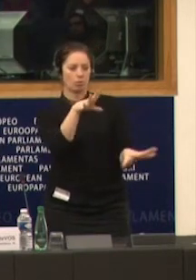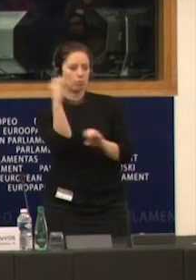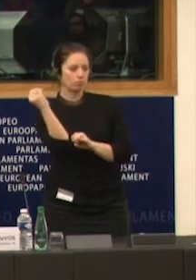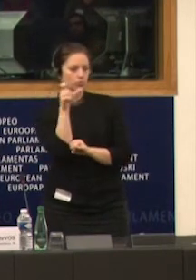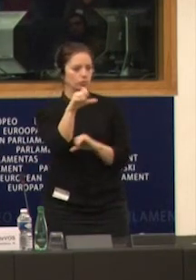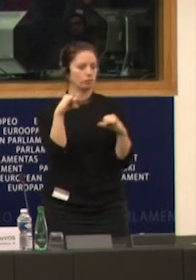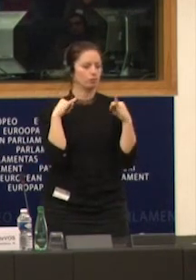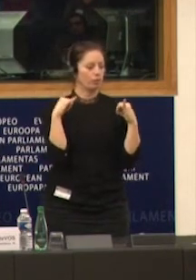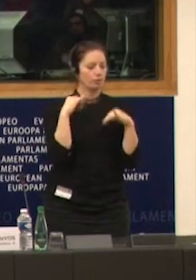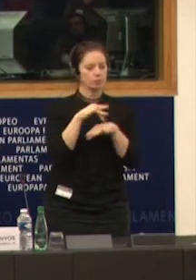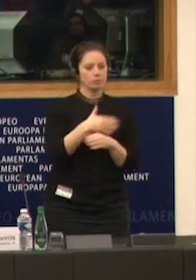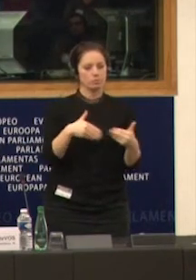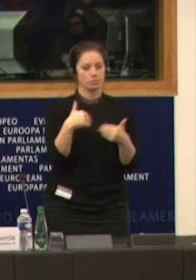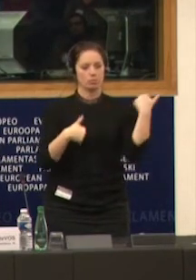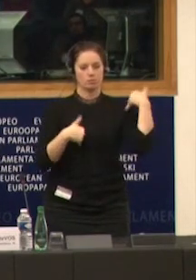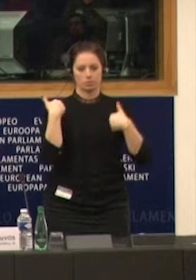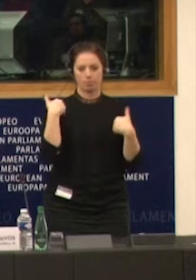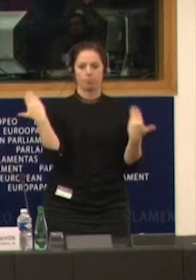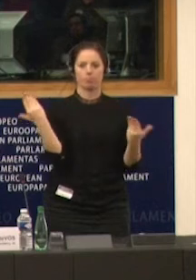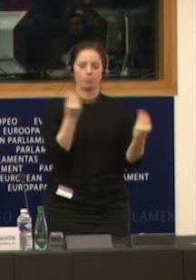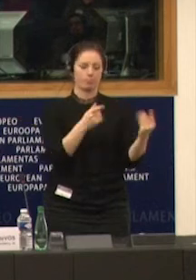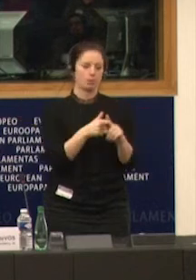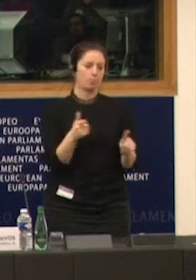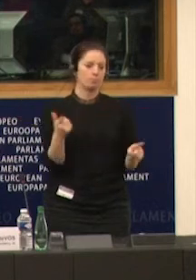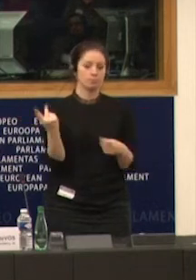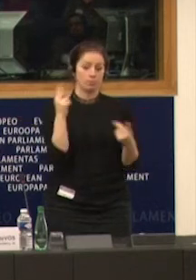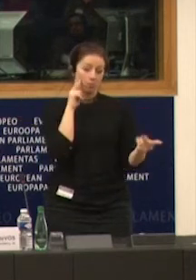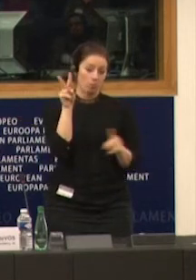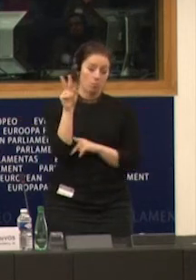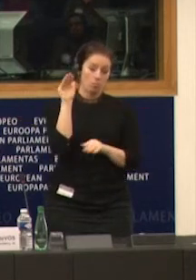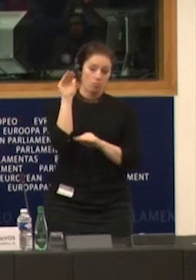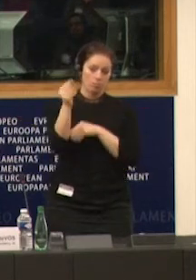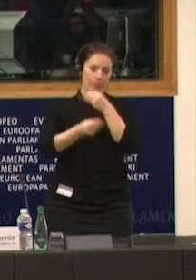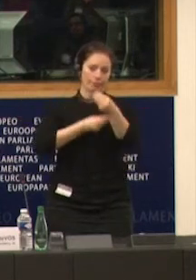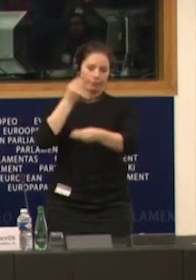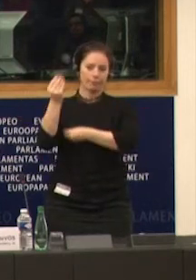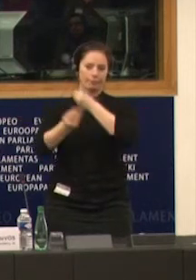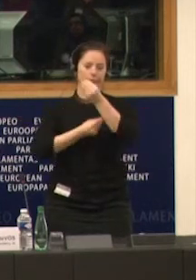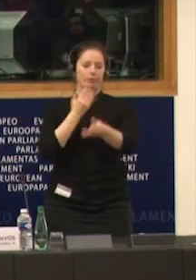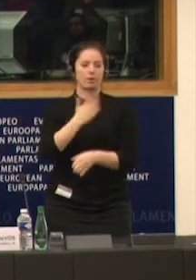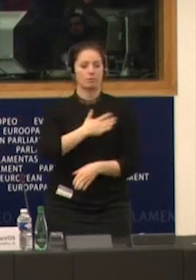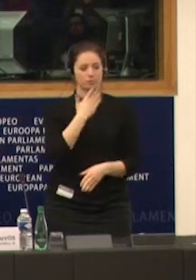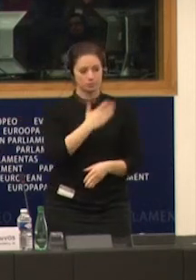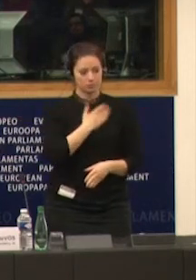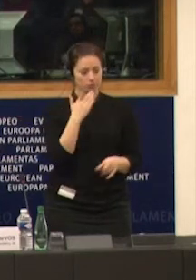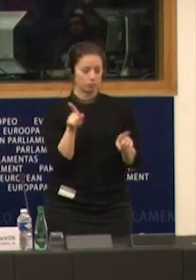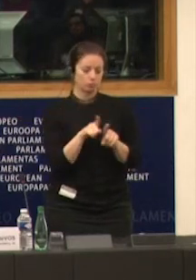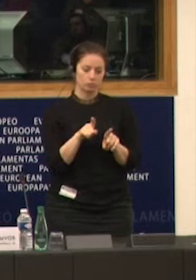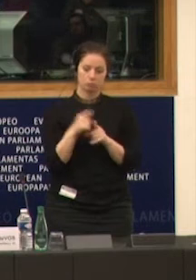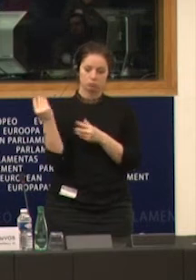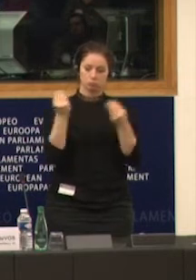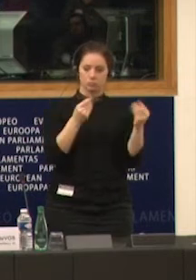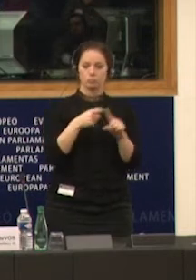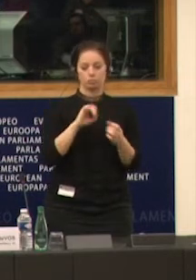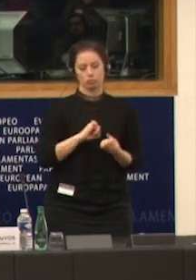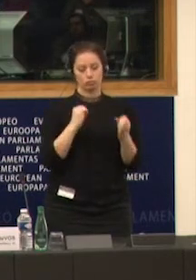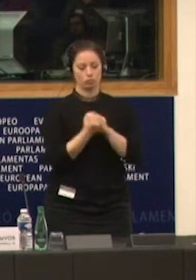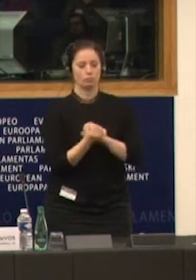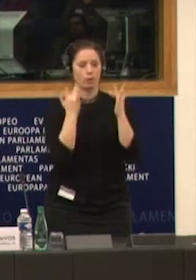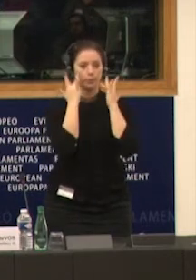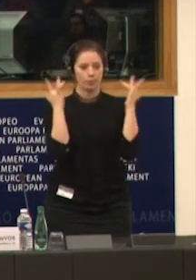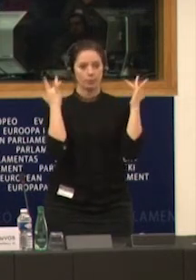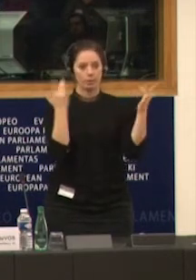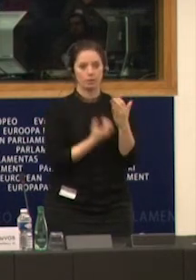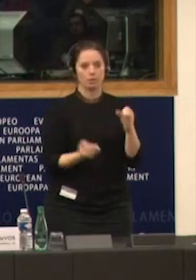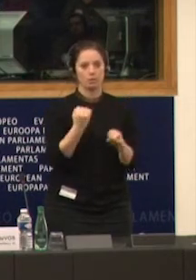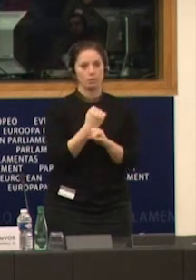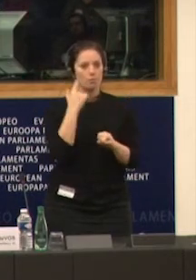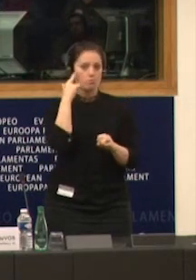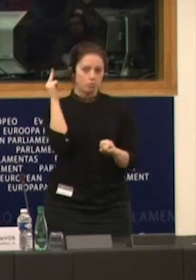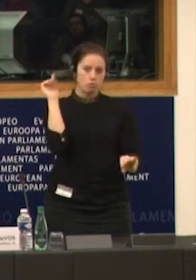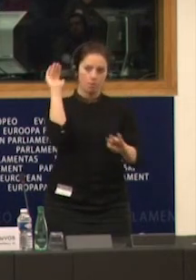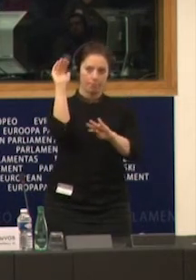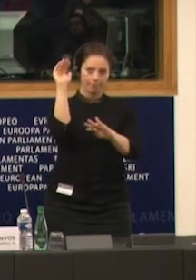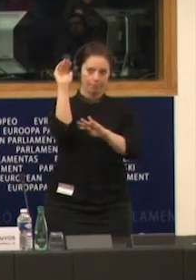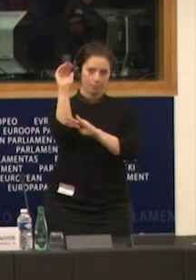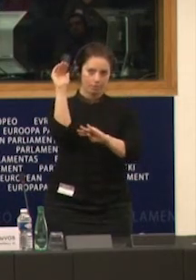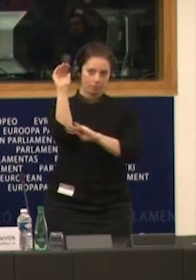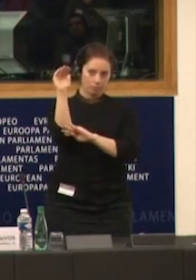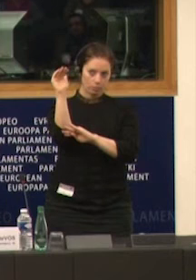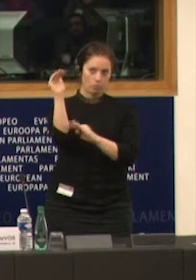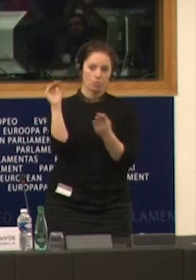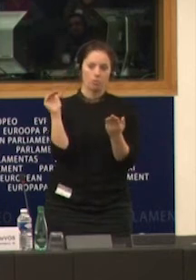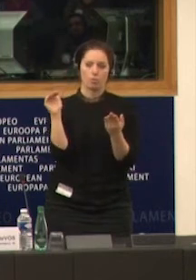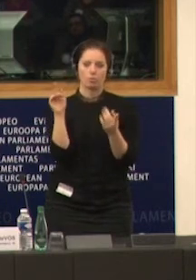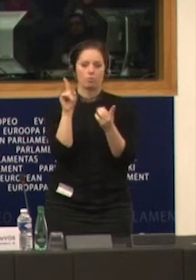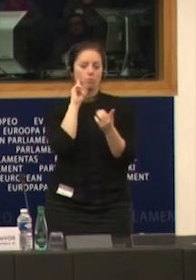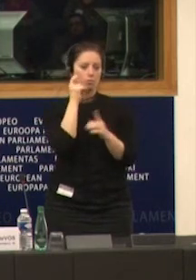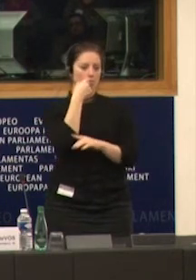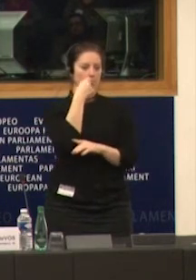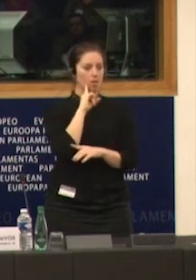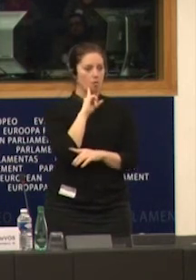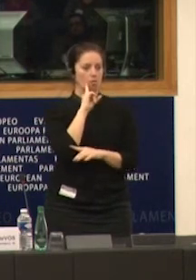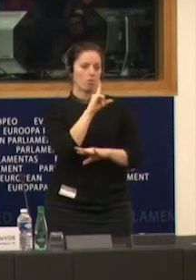That was oriented on employers. But also on co-workers. And on parents and teachers. One of these policy innovations I told you,